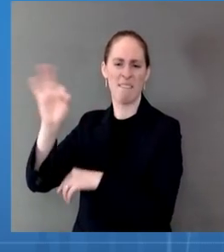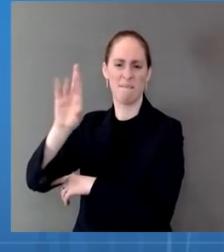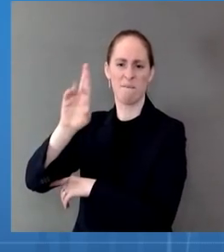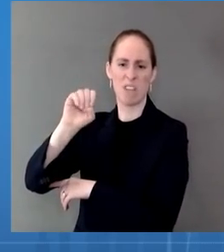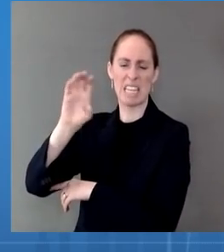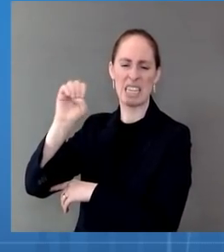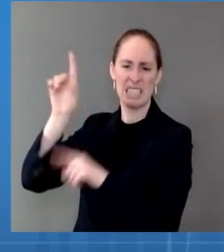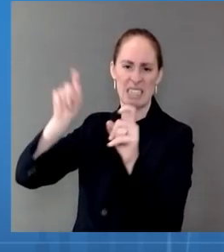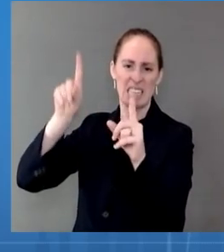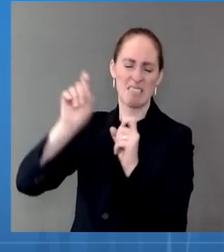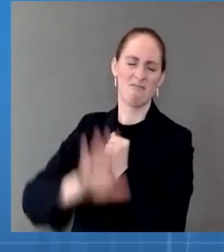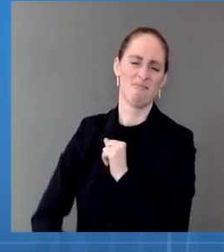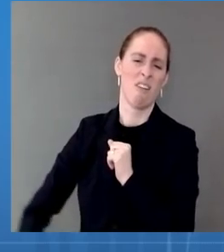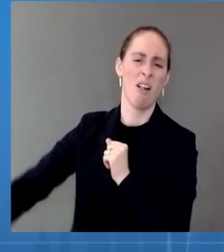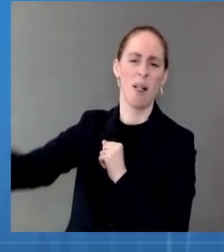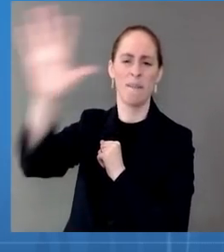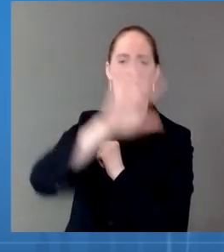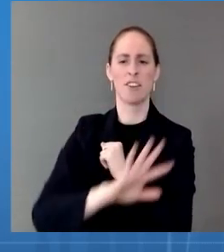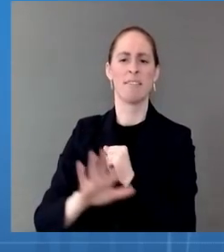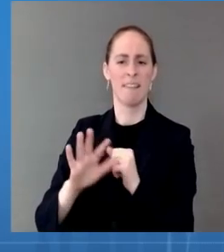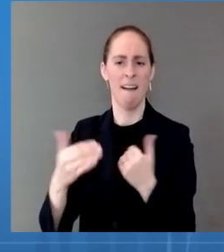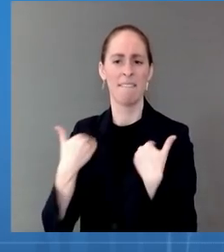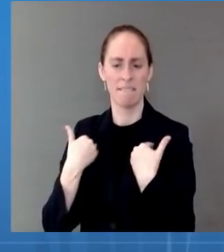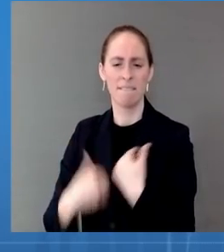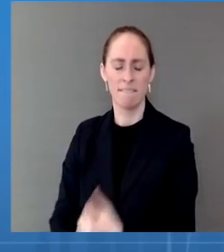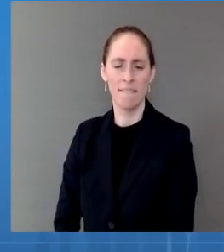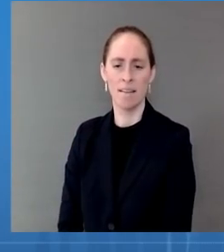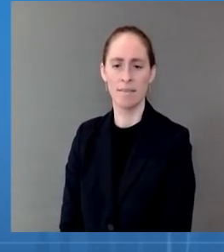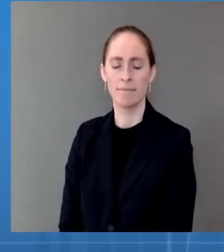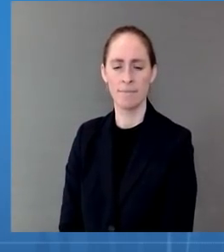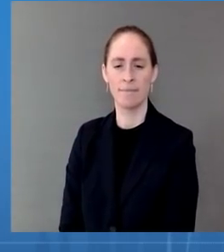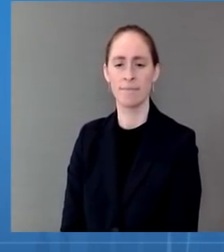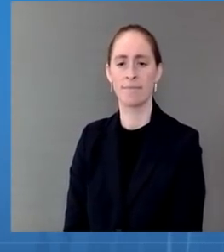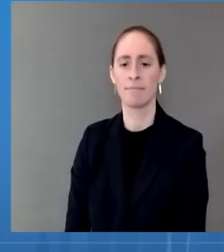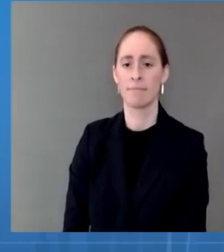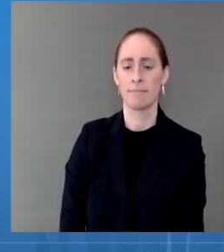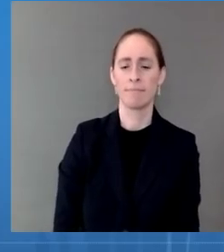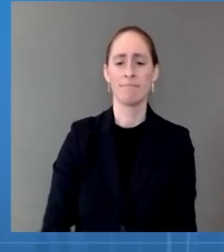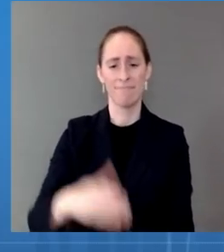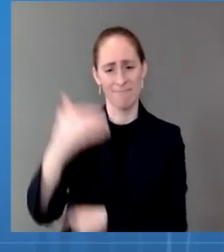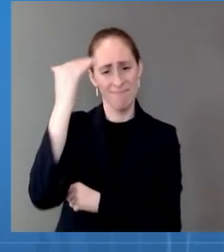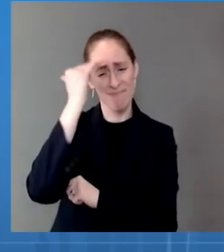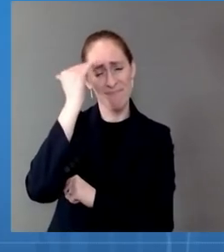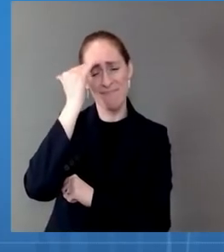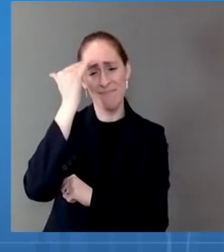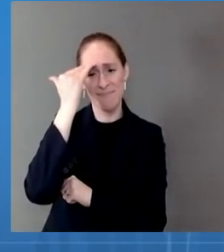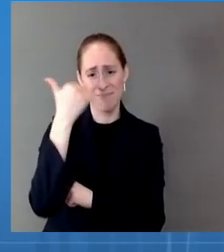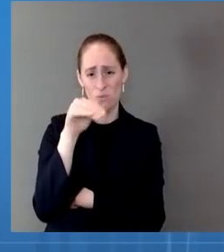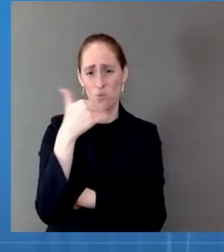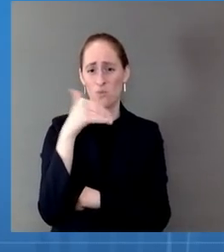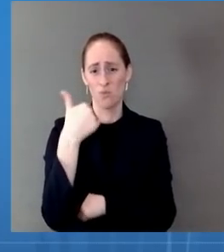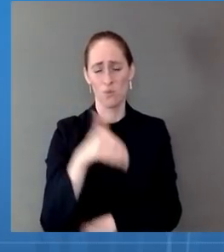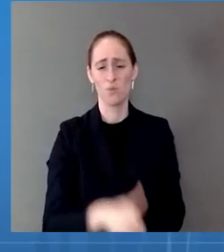and the administration's $3 billion investment will scale up testing capacity and drive additional progress.